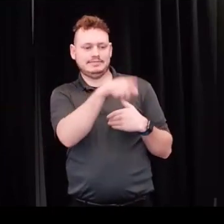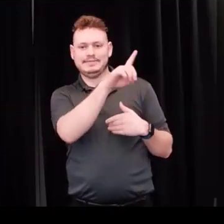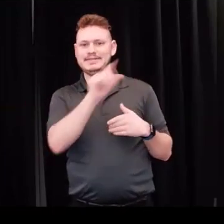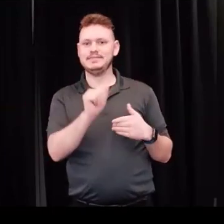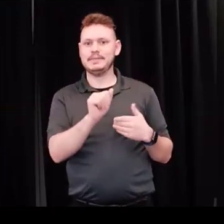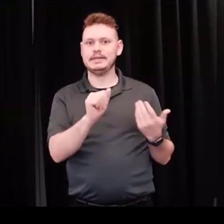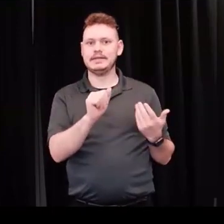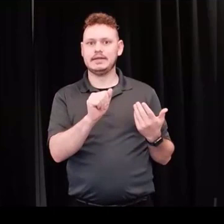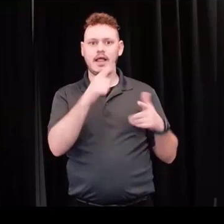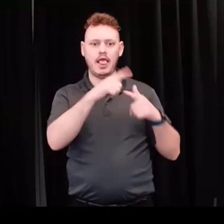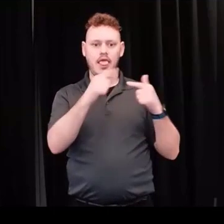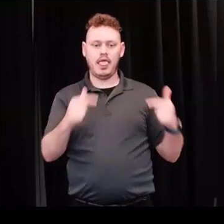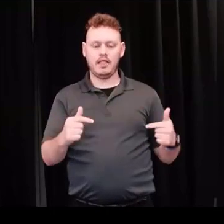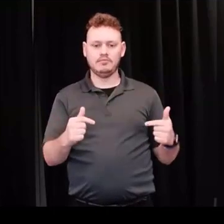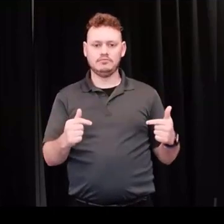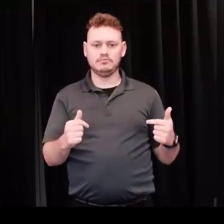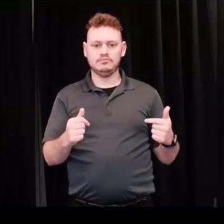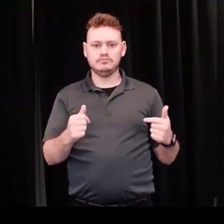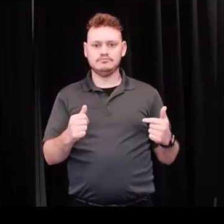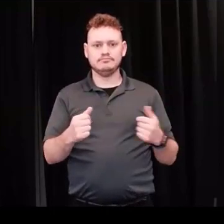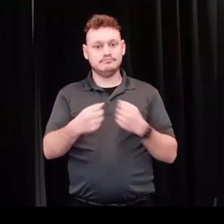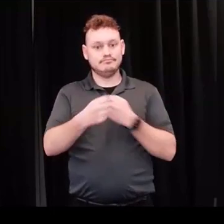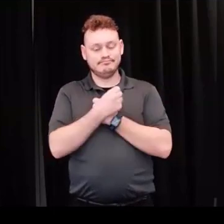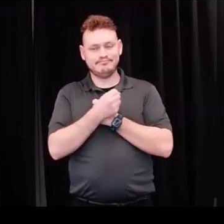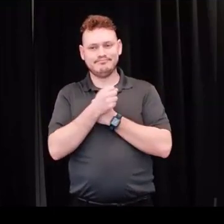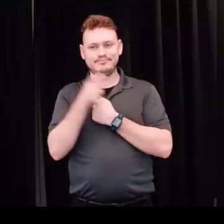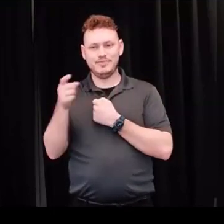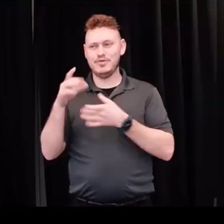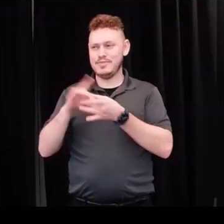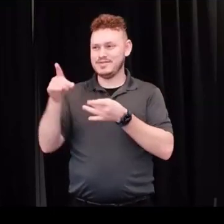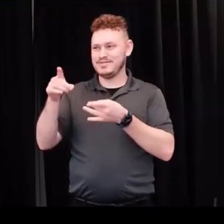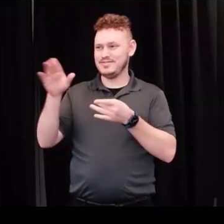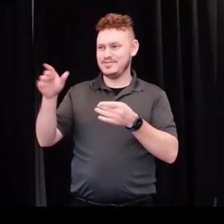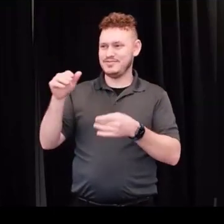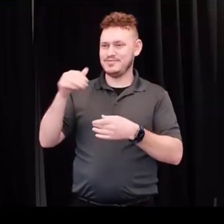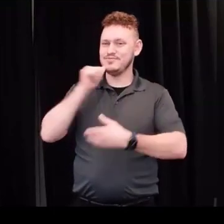that, or the other." and I love the fact that you mentioned that your daughter has Lyme disease and,